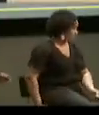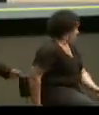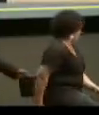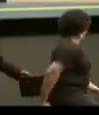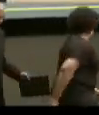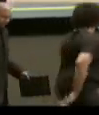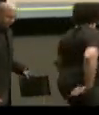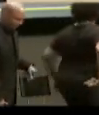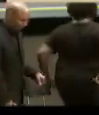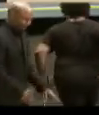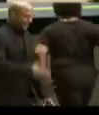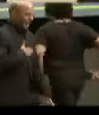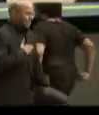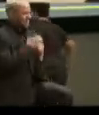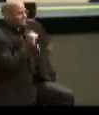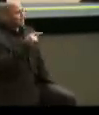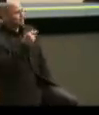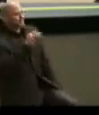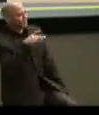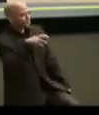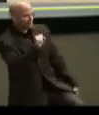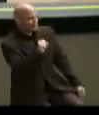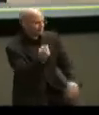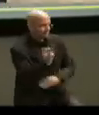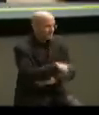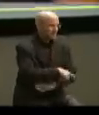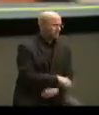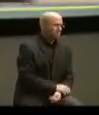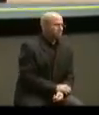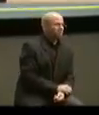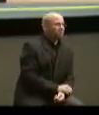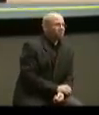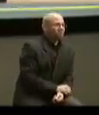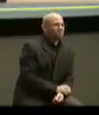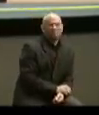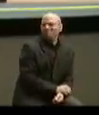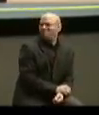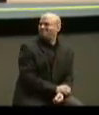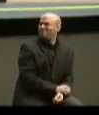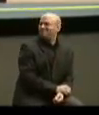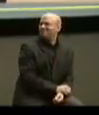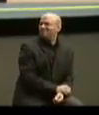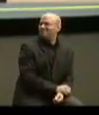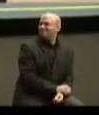HAPPY ST. PATRICK'S DAY.